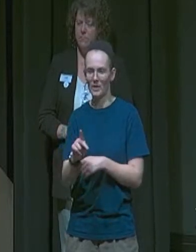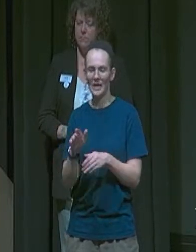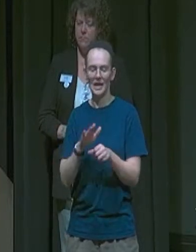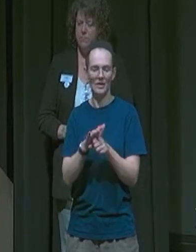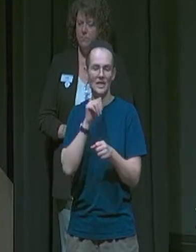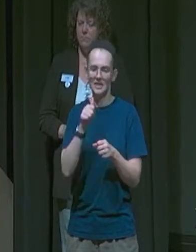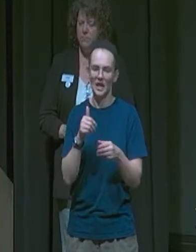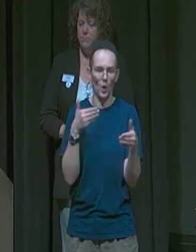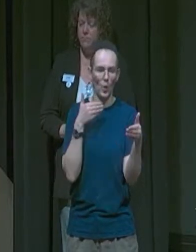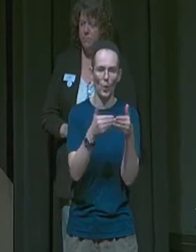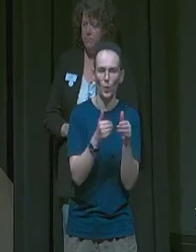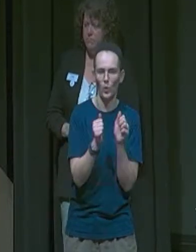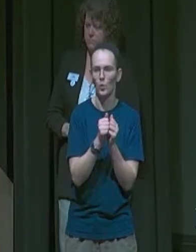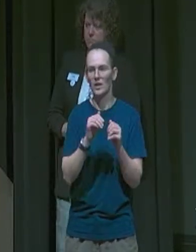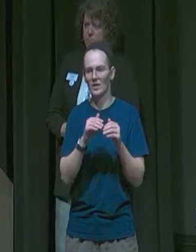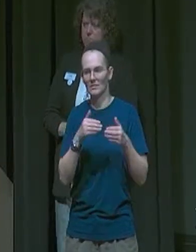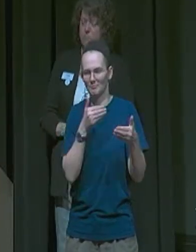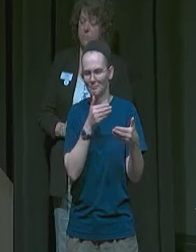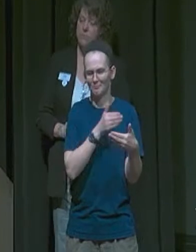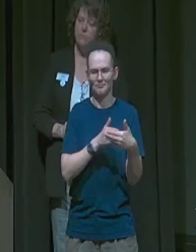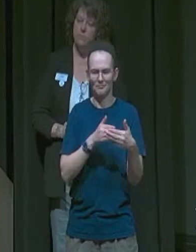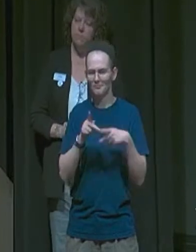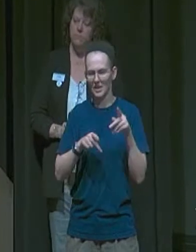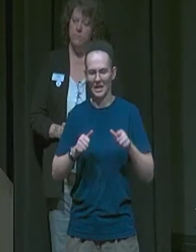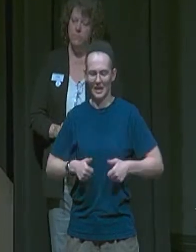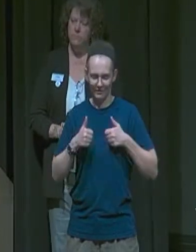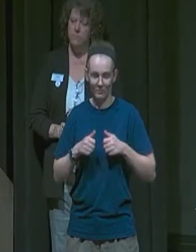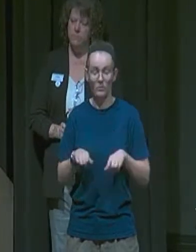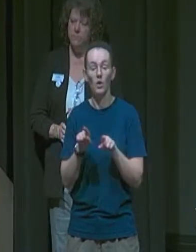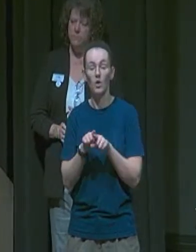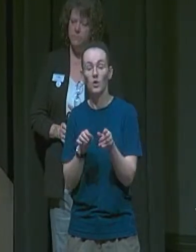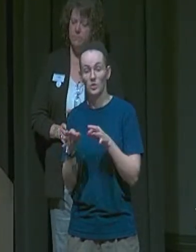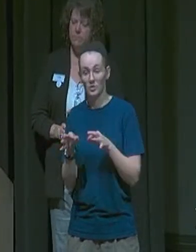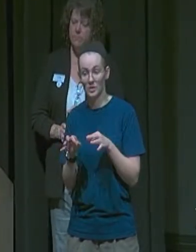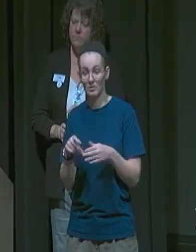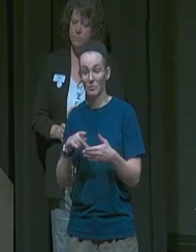being a nuisance to the neighbors and then also just to mention uh the project itself